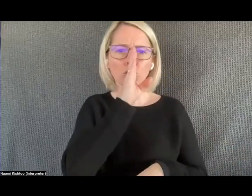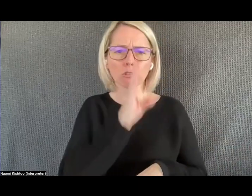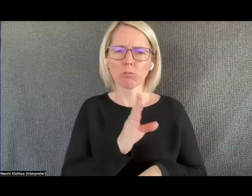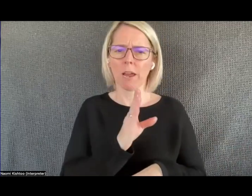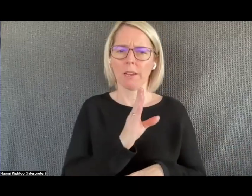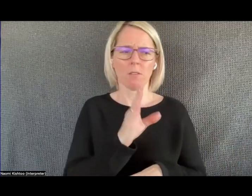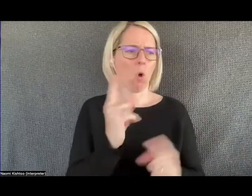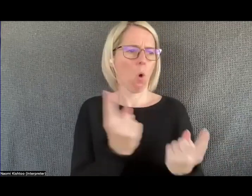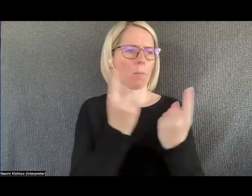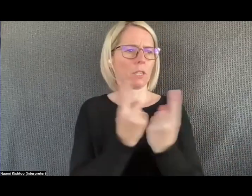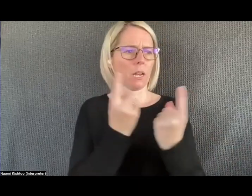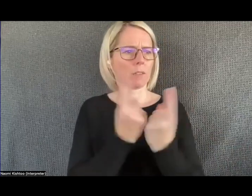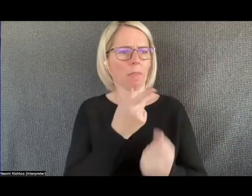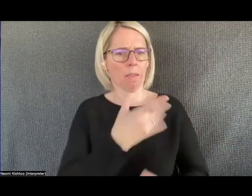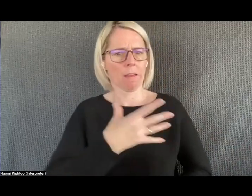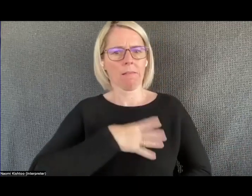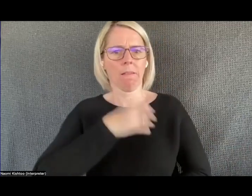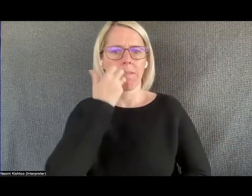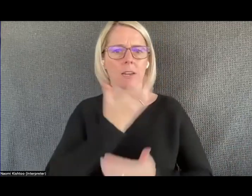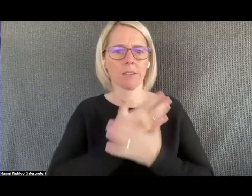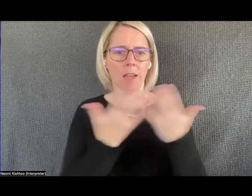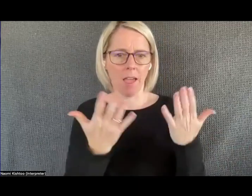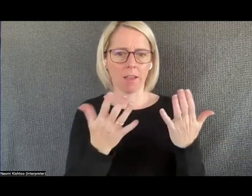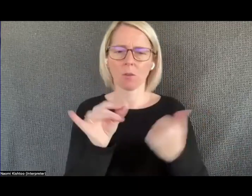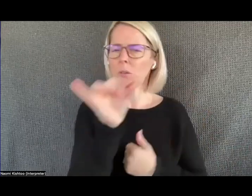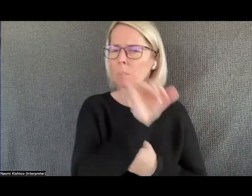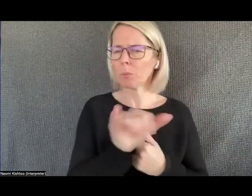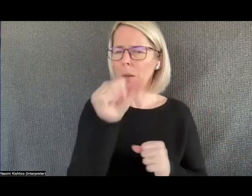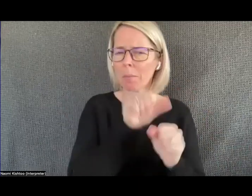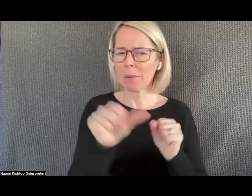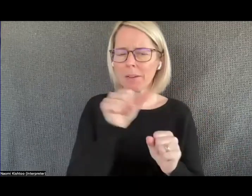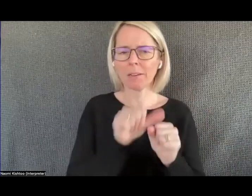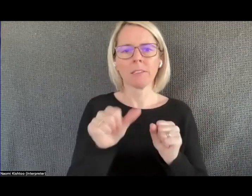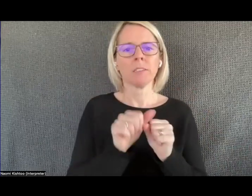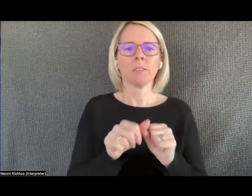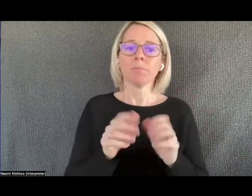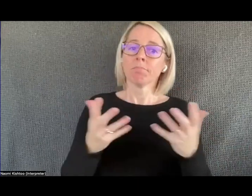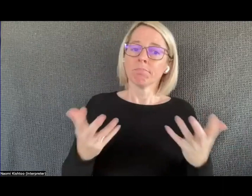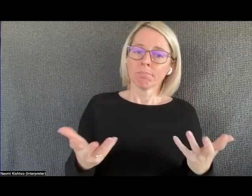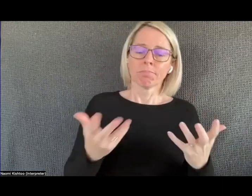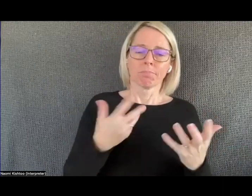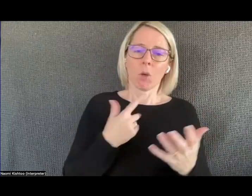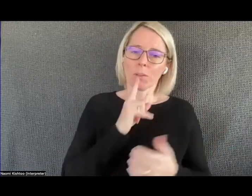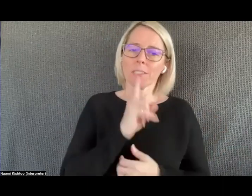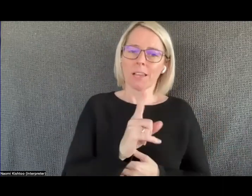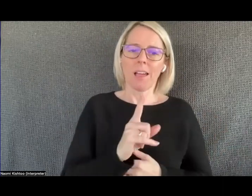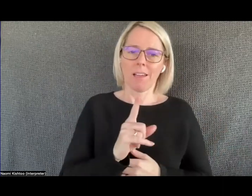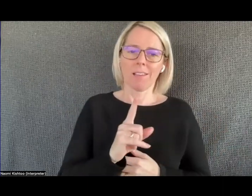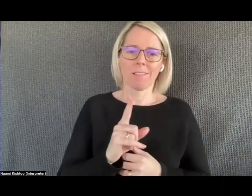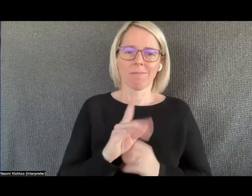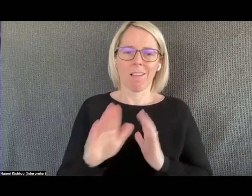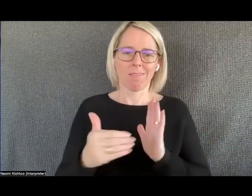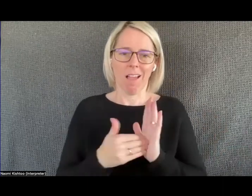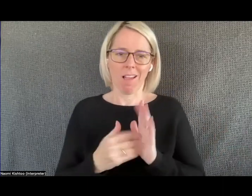I would say the latter because you can spend hours learning about toys, but how does that help you,